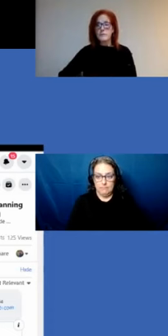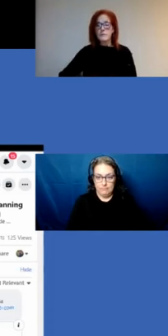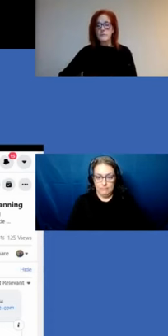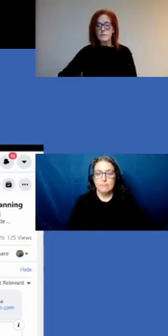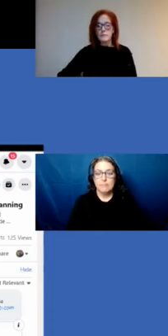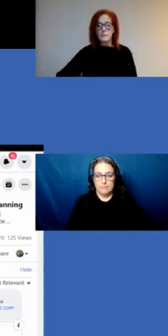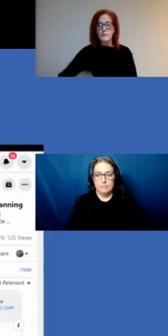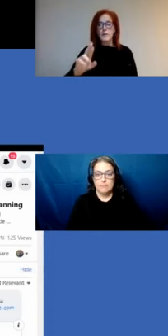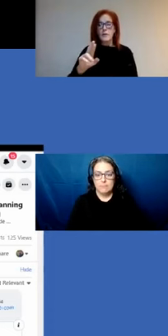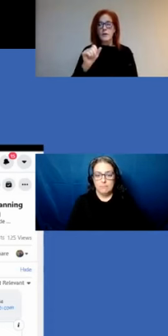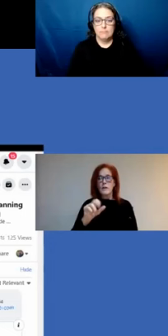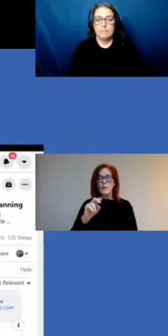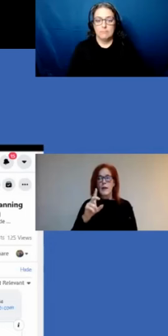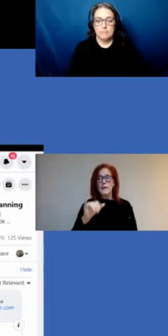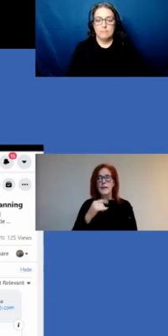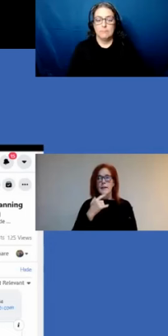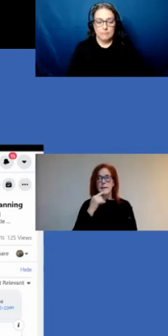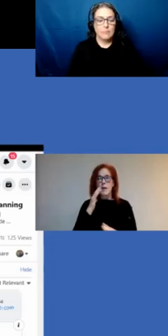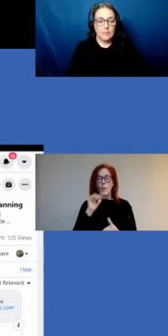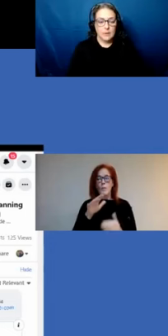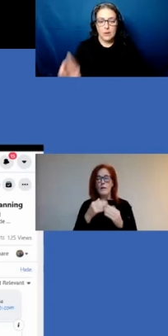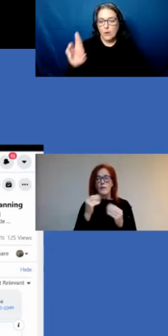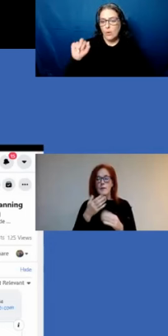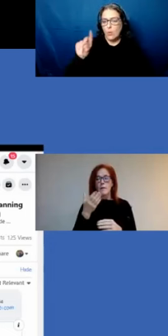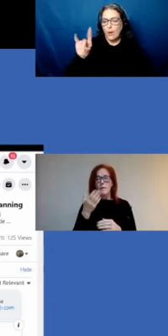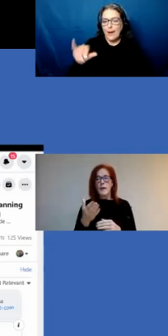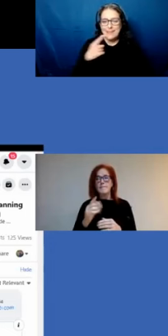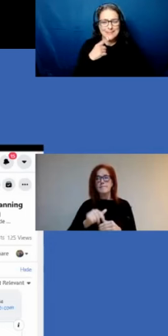I believe that we have these fliers also in Spanish, and we don't have it now, we're working on it.